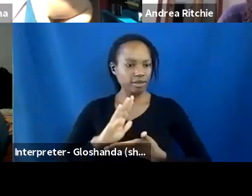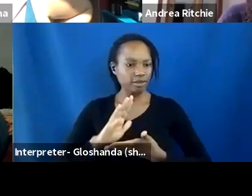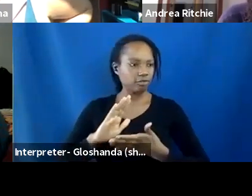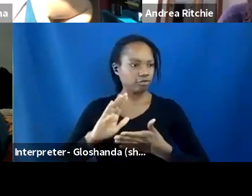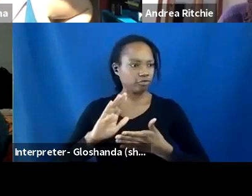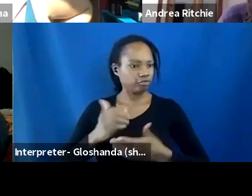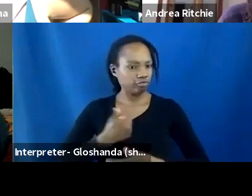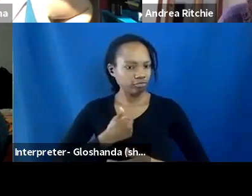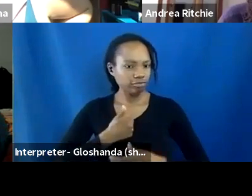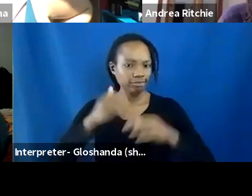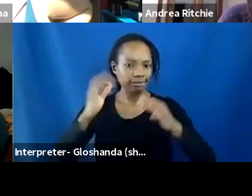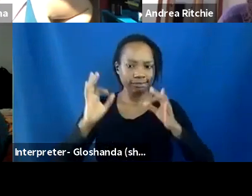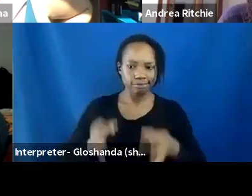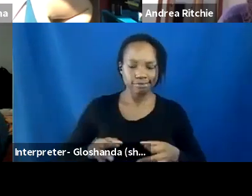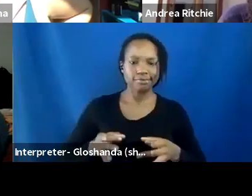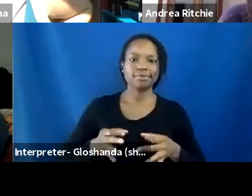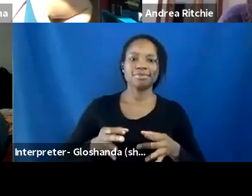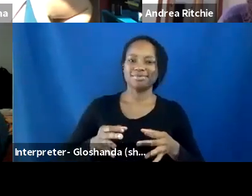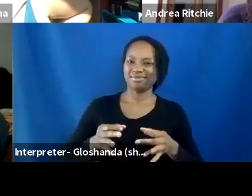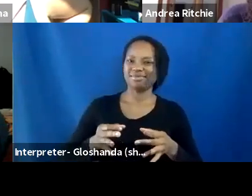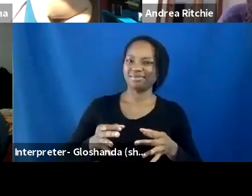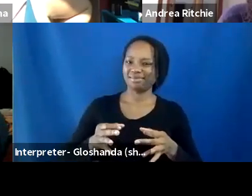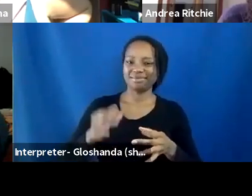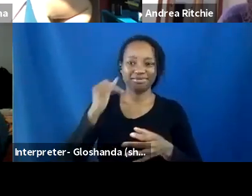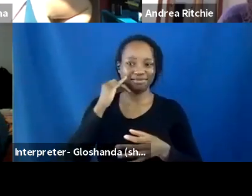could speak to this across the board.